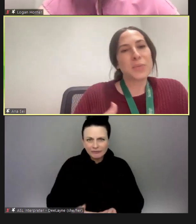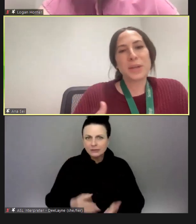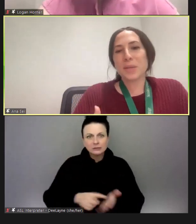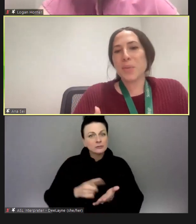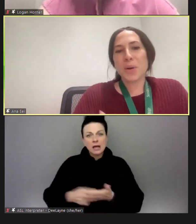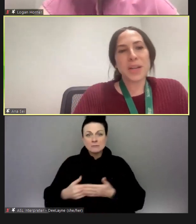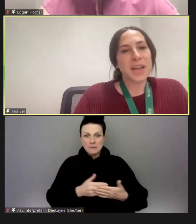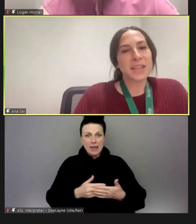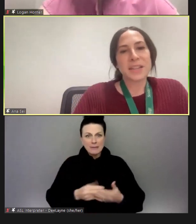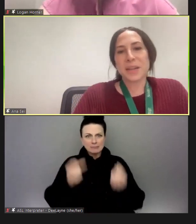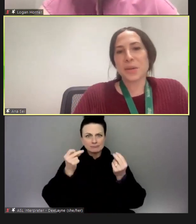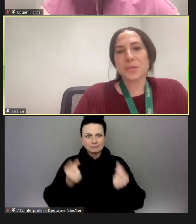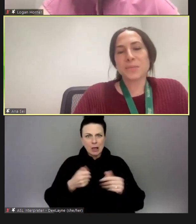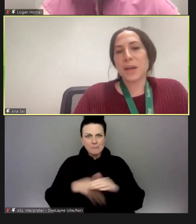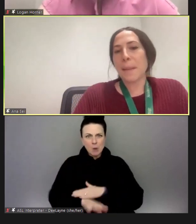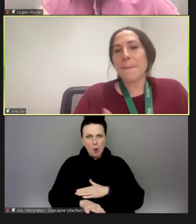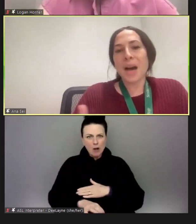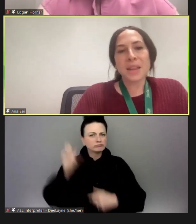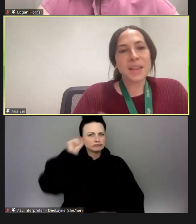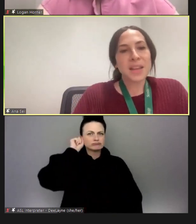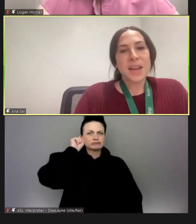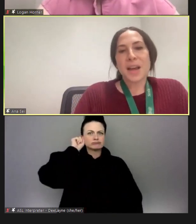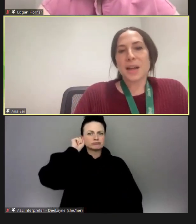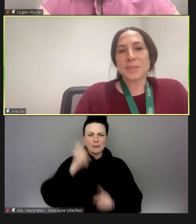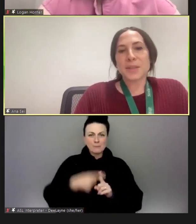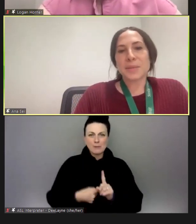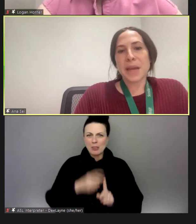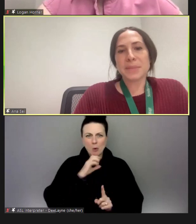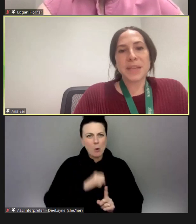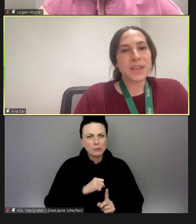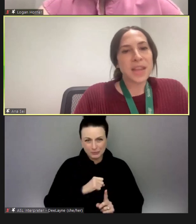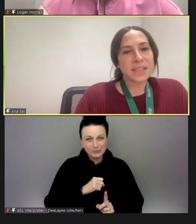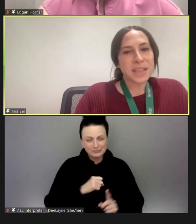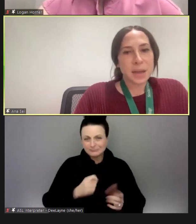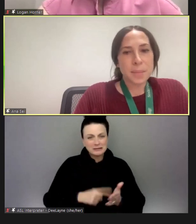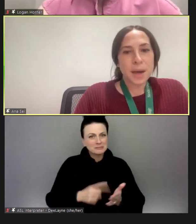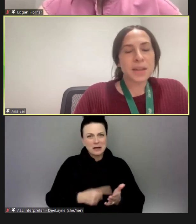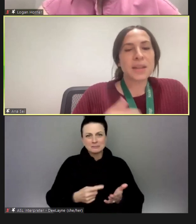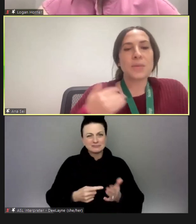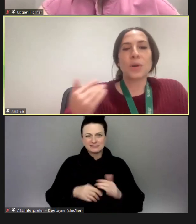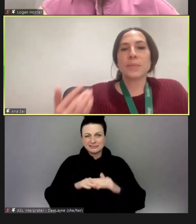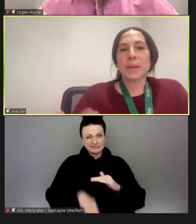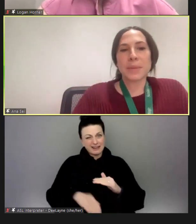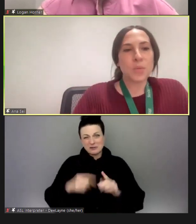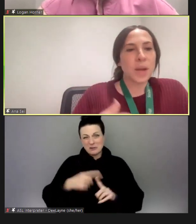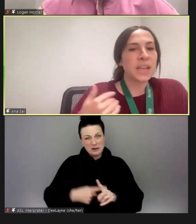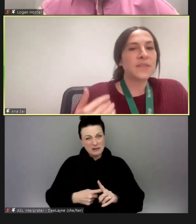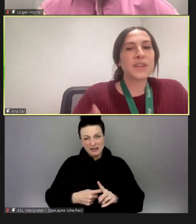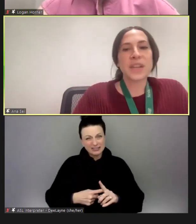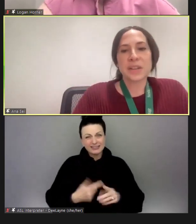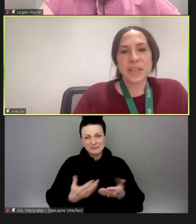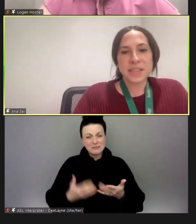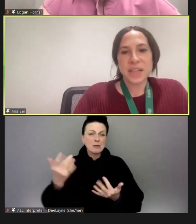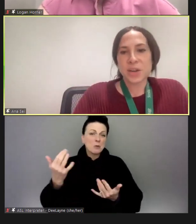they're born at you know a month um sometimes even less than a month and